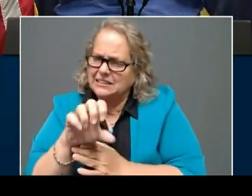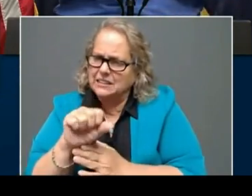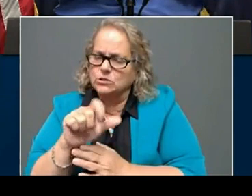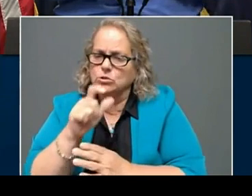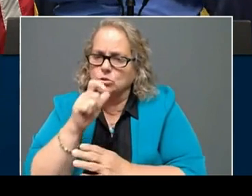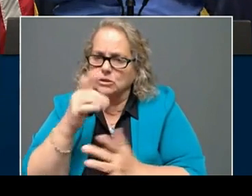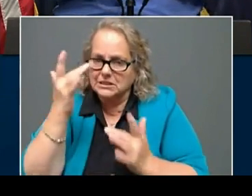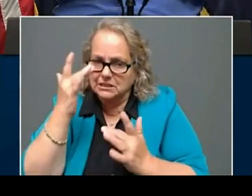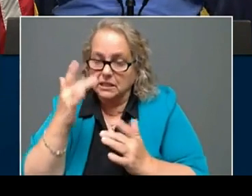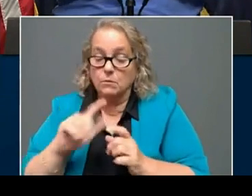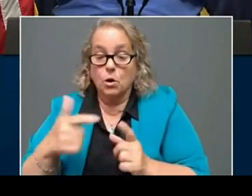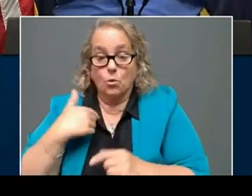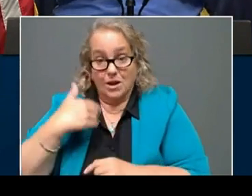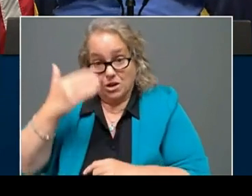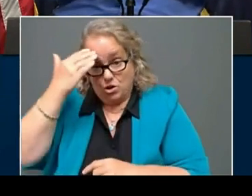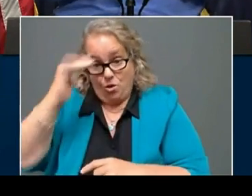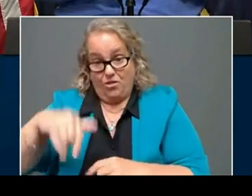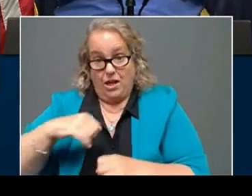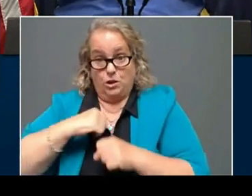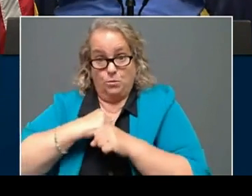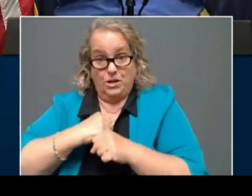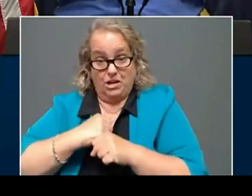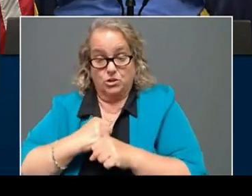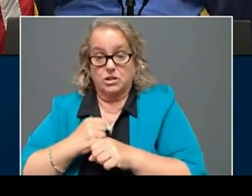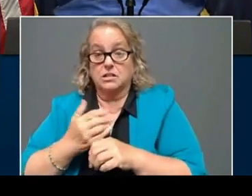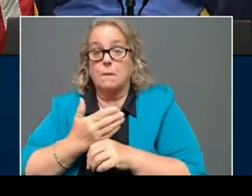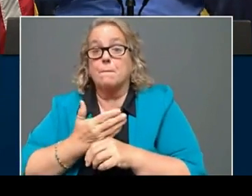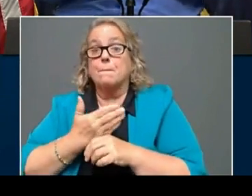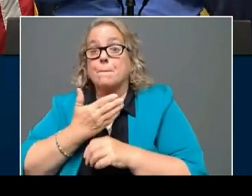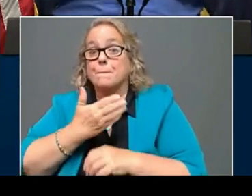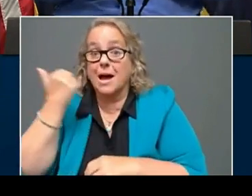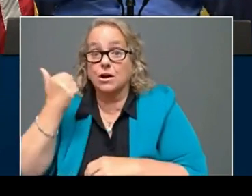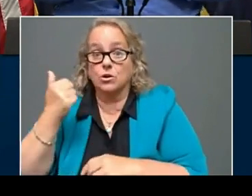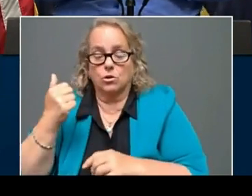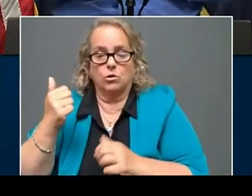that the protection is far better when it comes to death and severe disease.